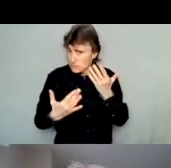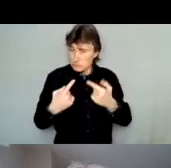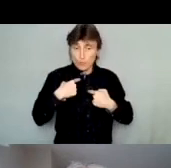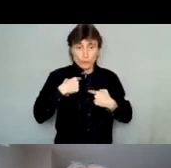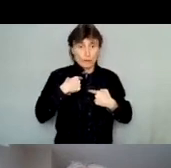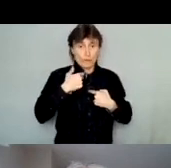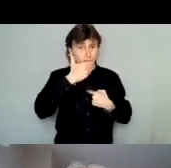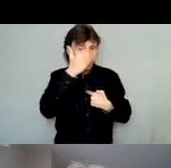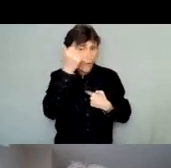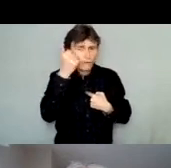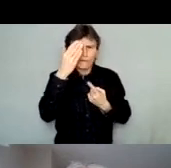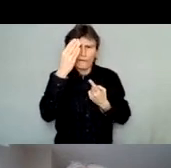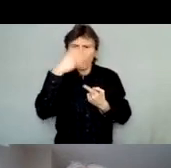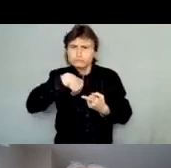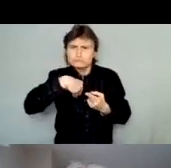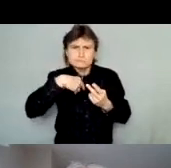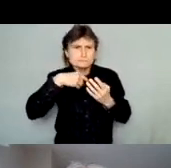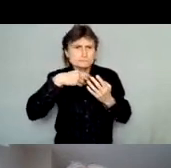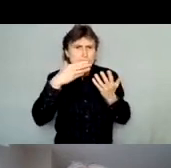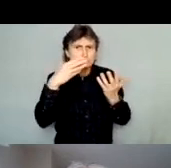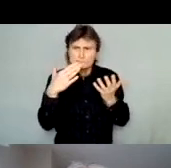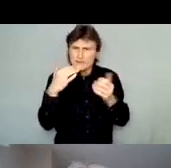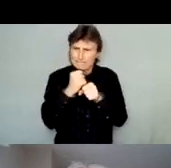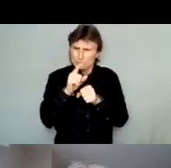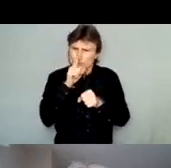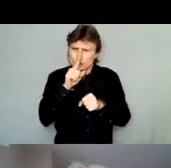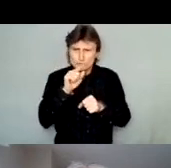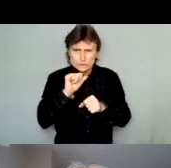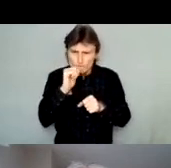make sure we cover and share with folks on the call today?